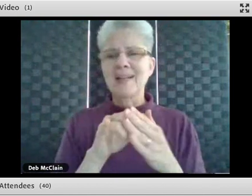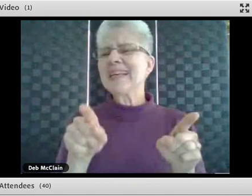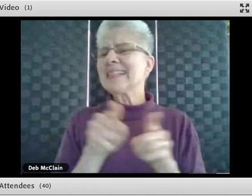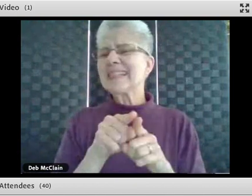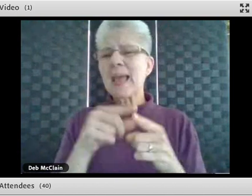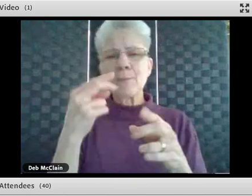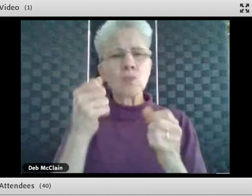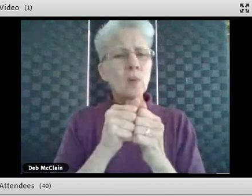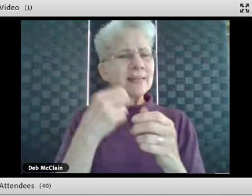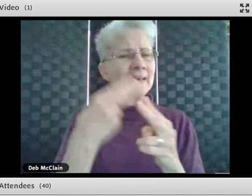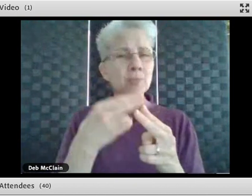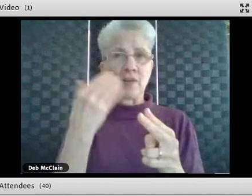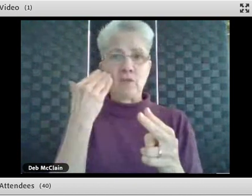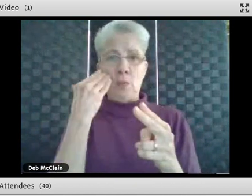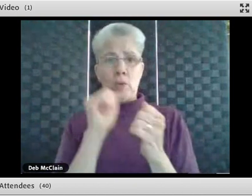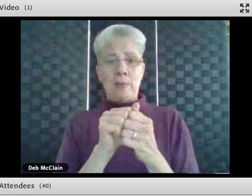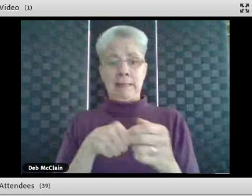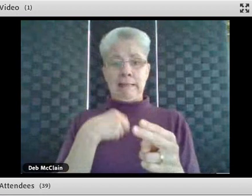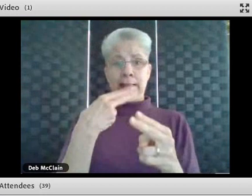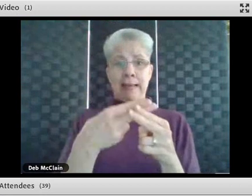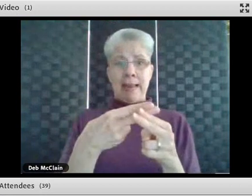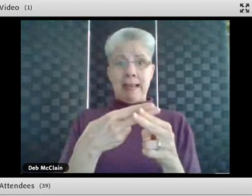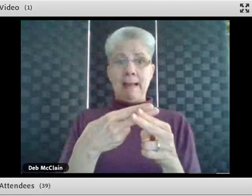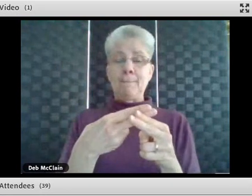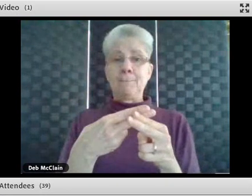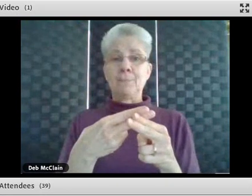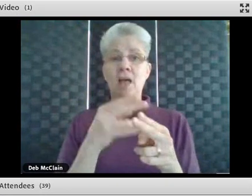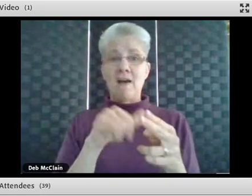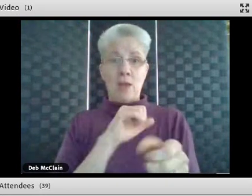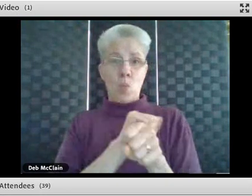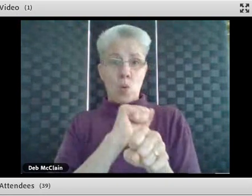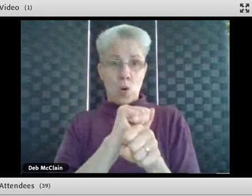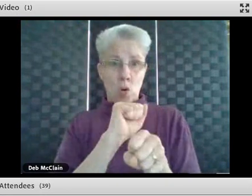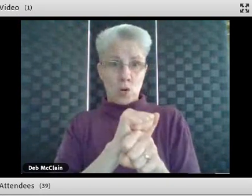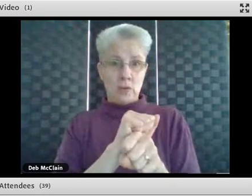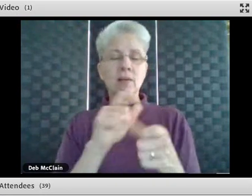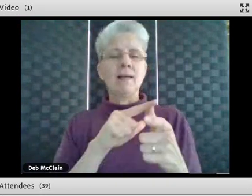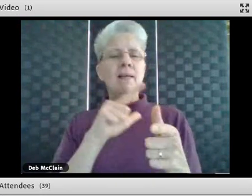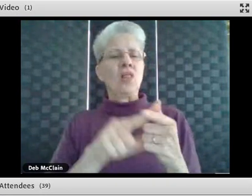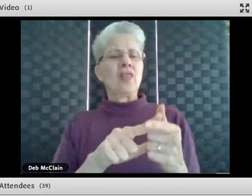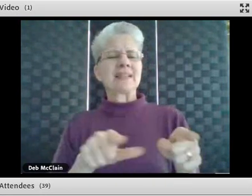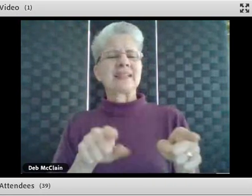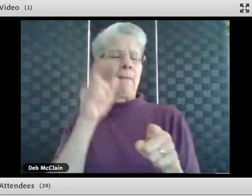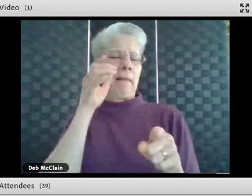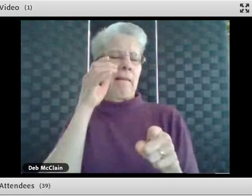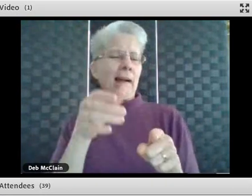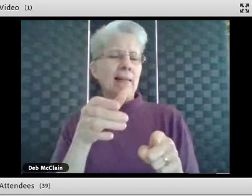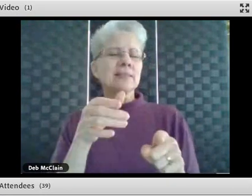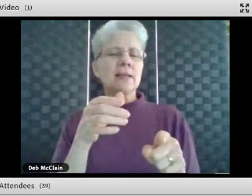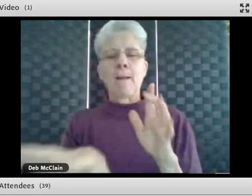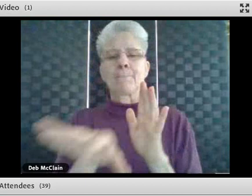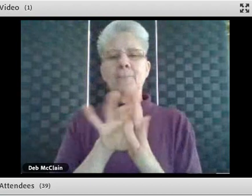So if you're familiar with name Authority work, then it's the same concept, right? Just choosing one form of the name